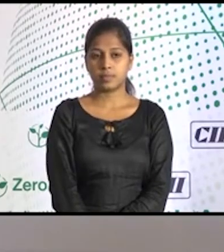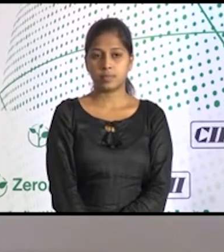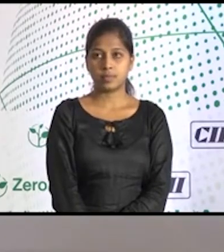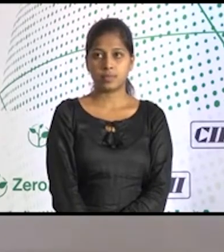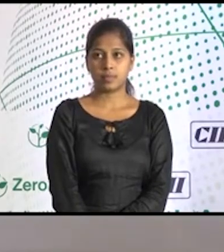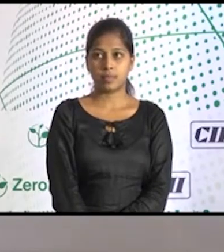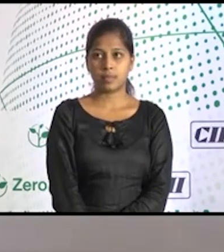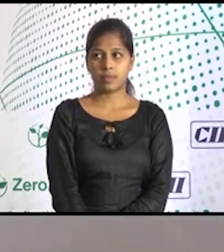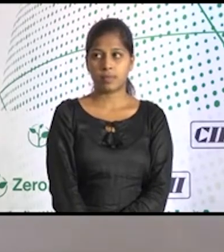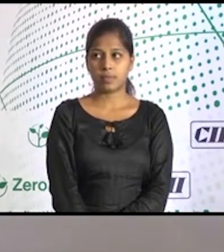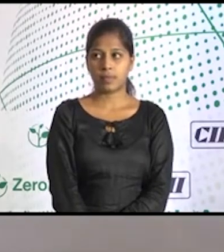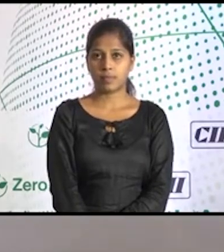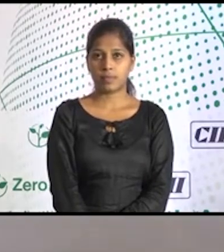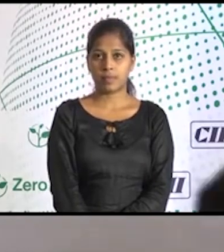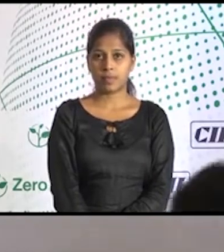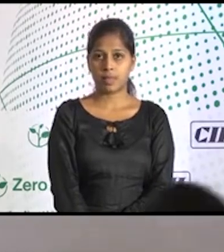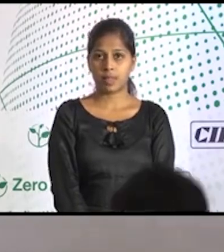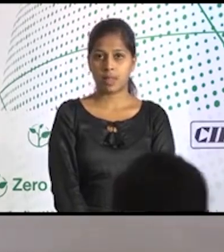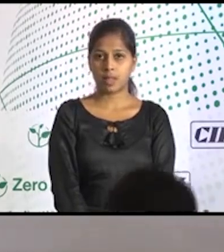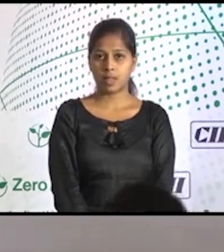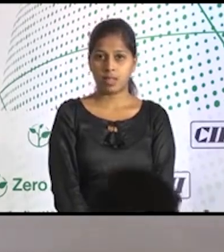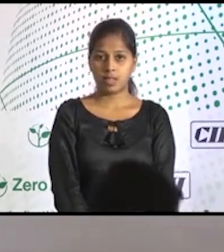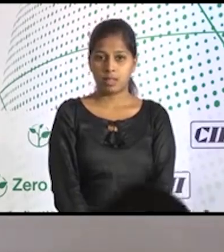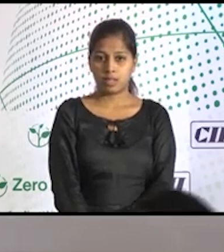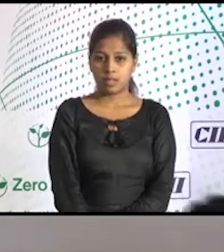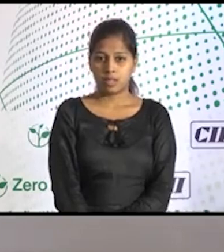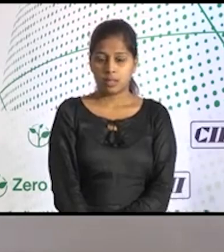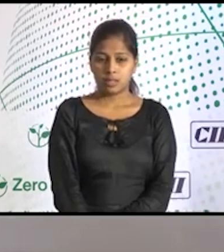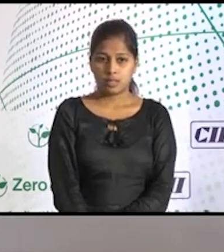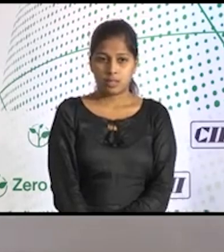Three coming